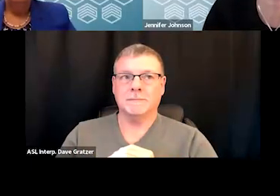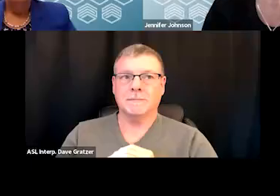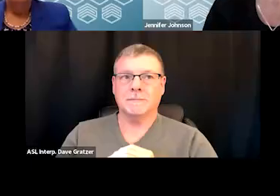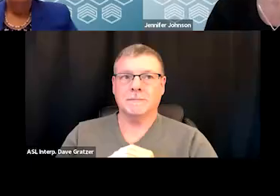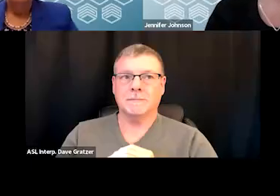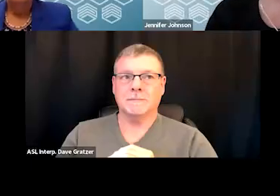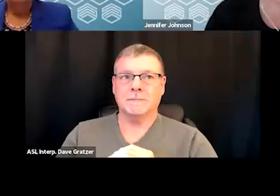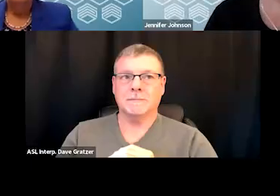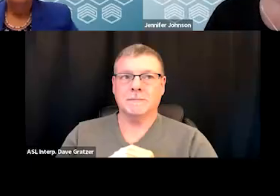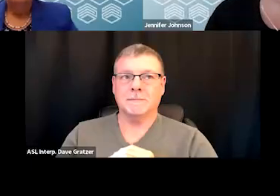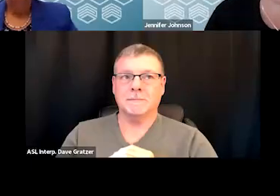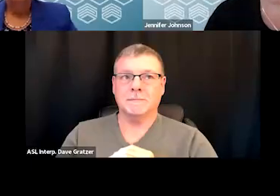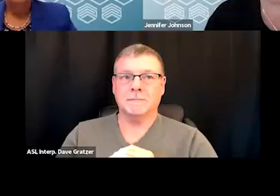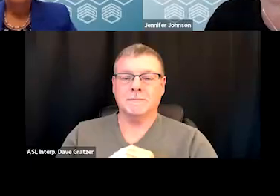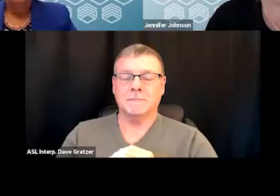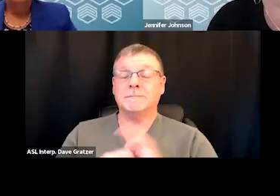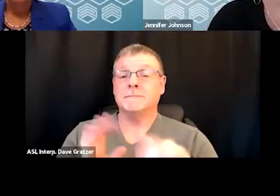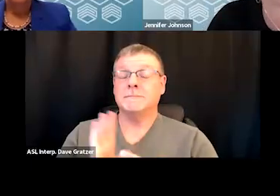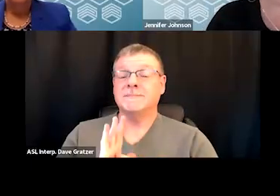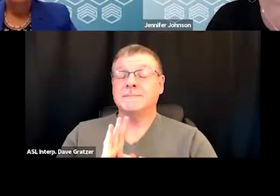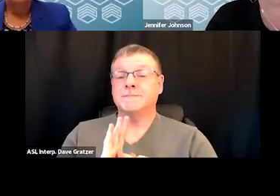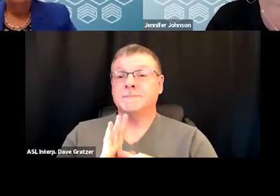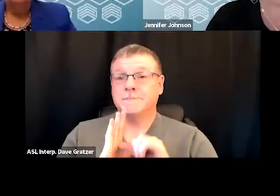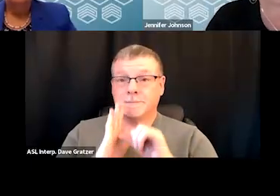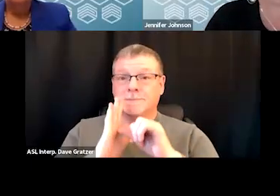I cannot say enough how important training is.